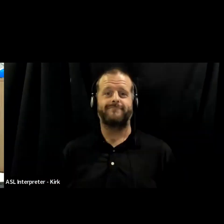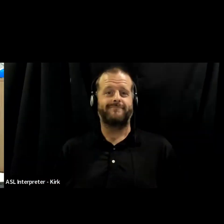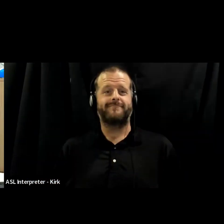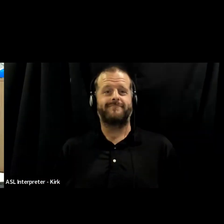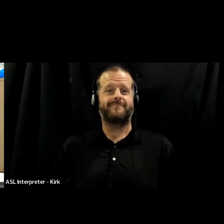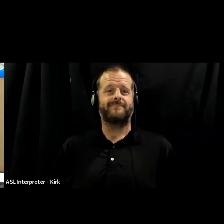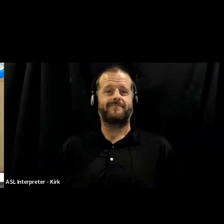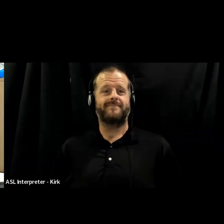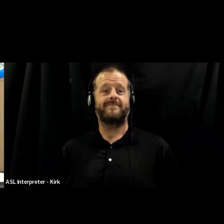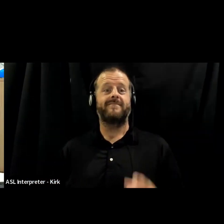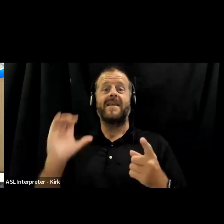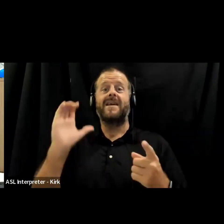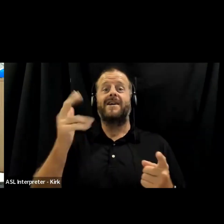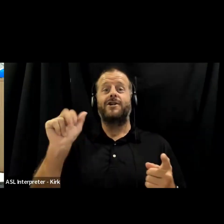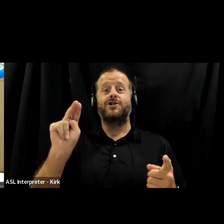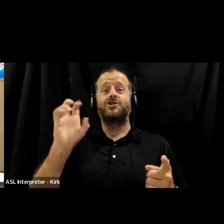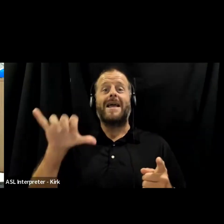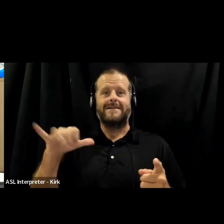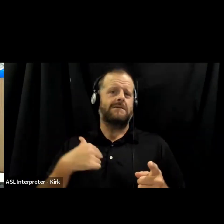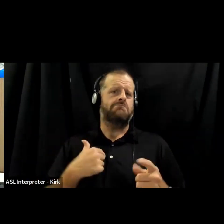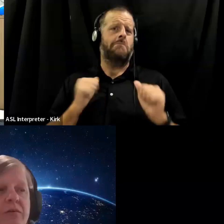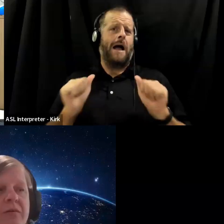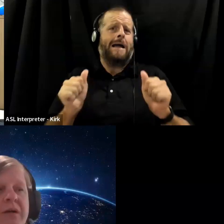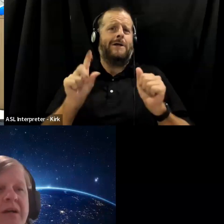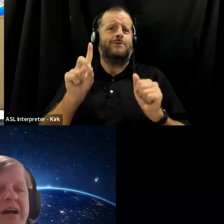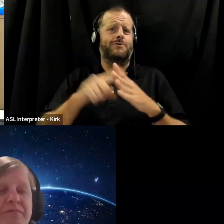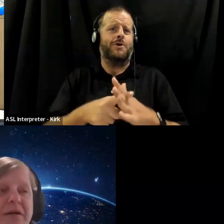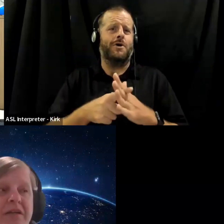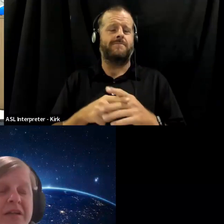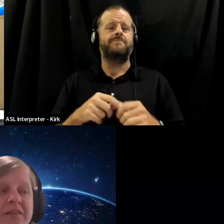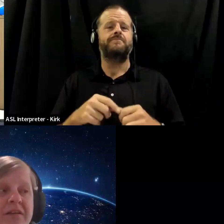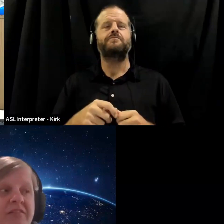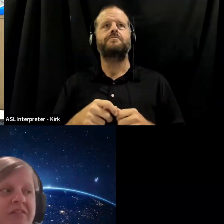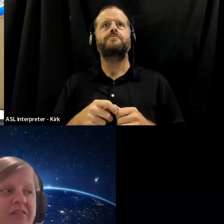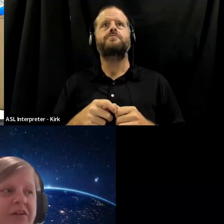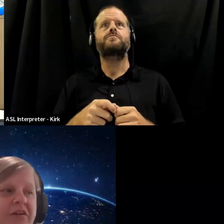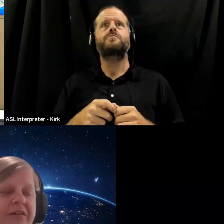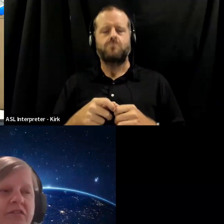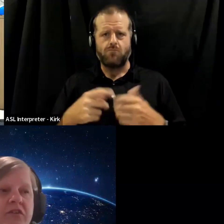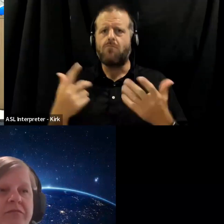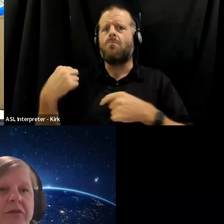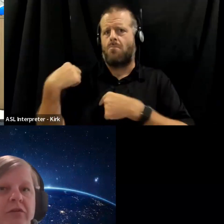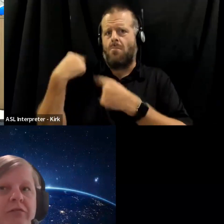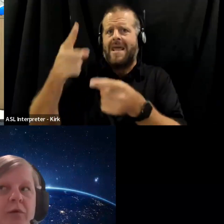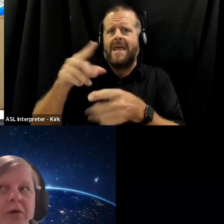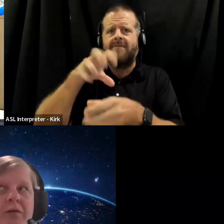This is Chancey. I can start. So I've been in the assistive technology field for